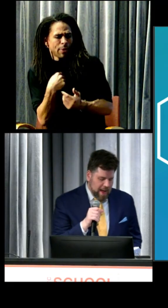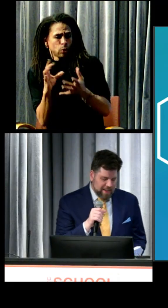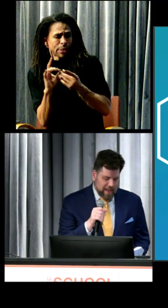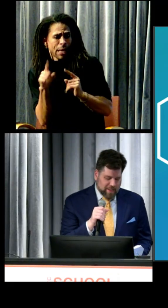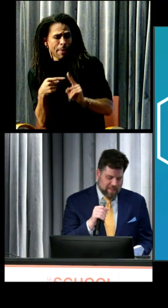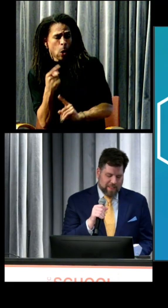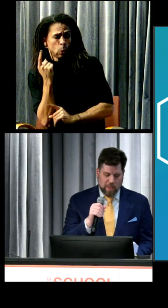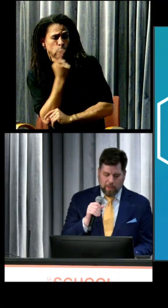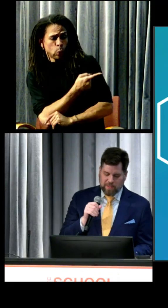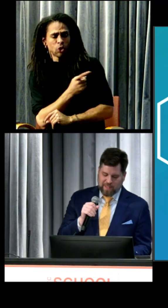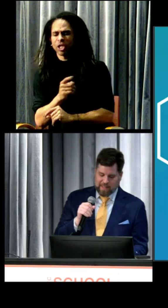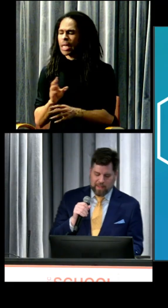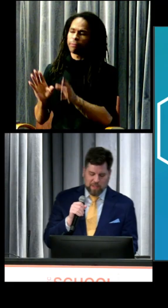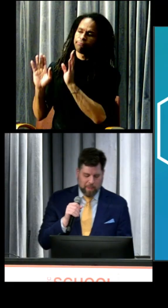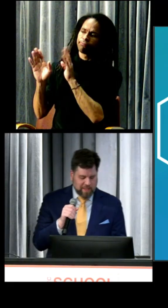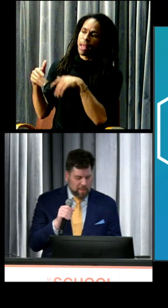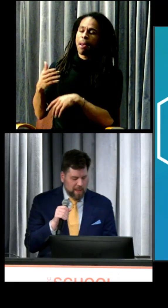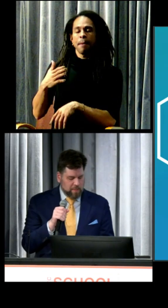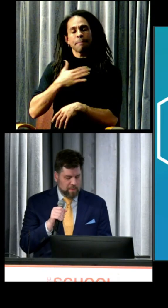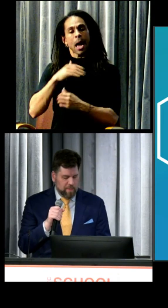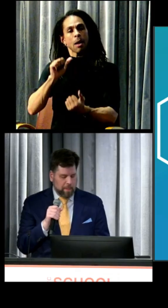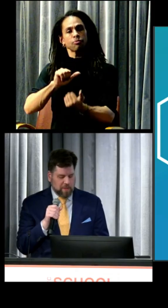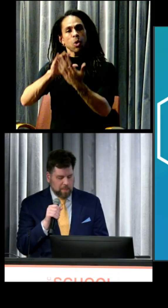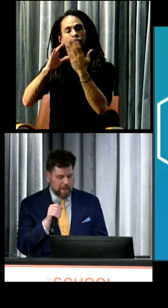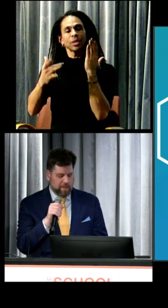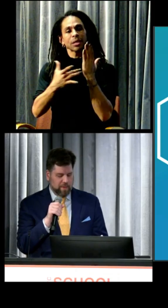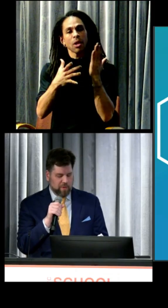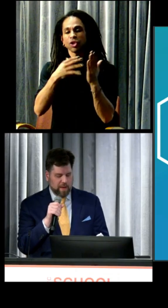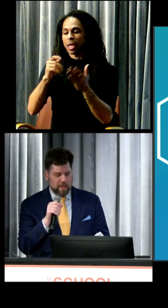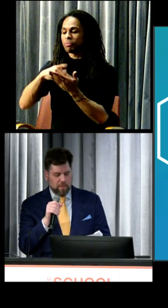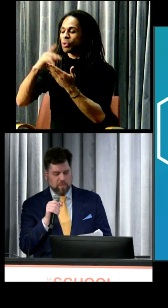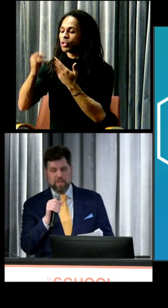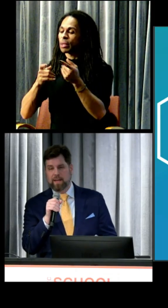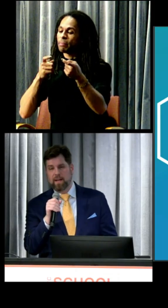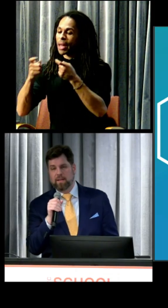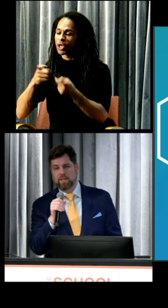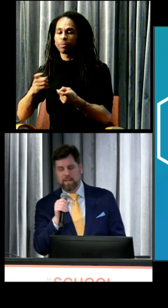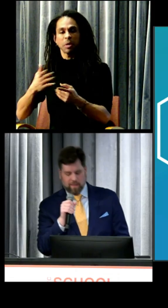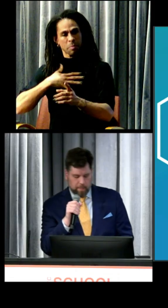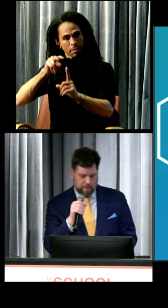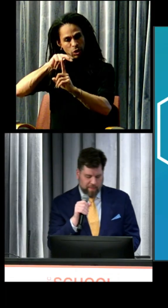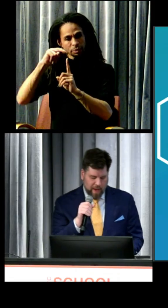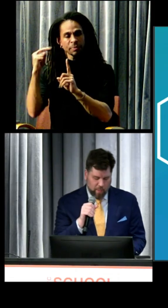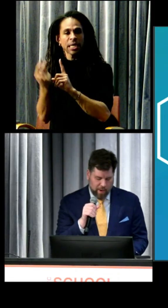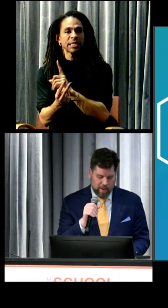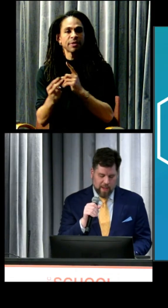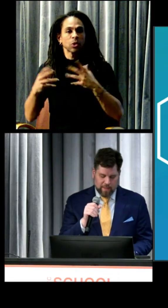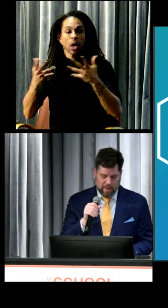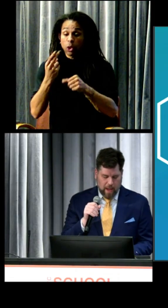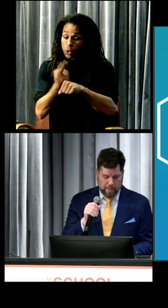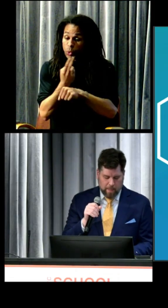So I'm going to give two brief examples of the work that lab typically does, and then I'll give